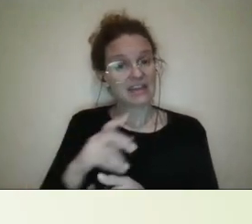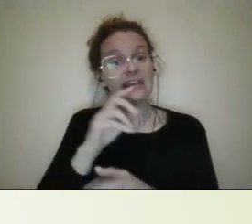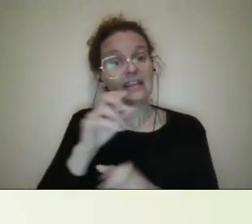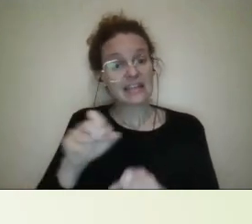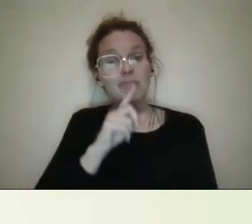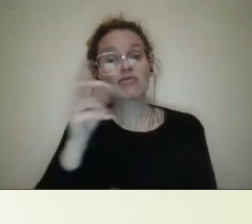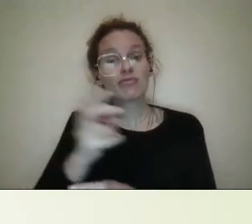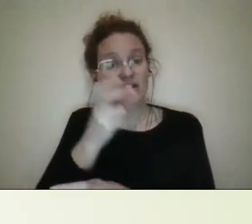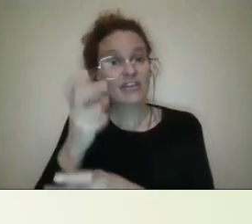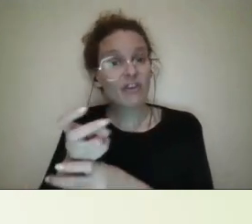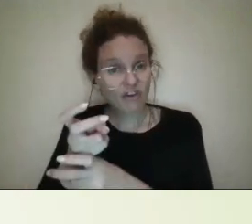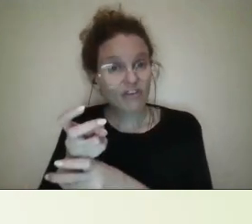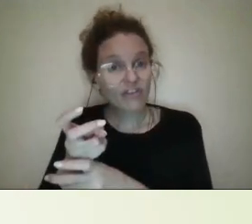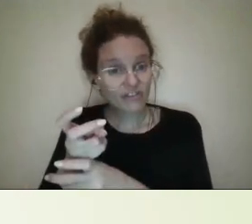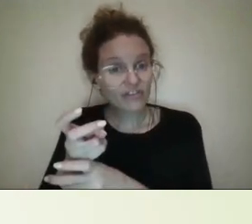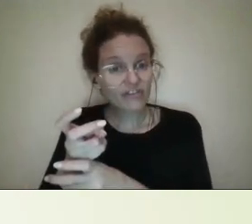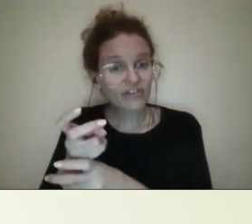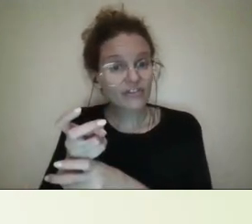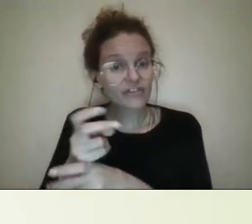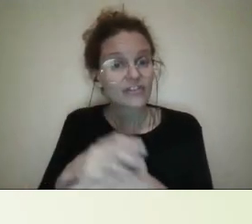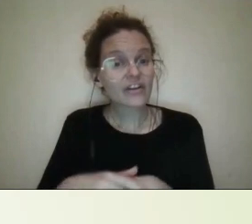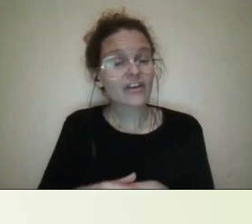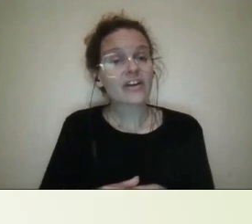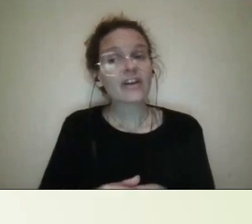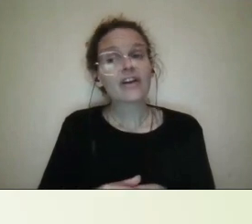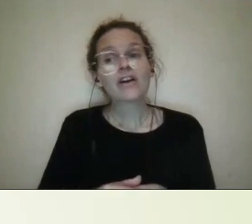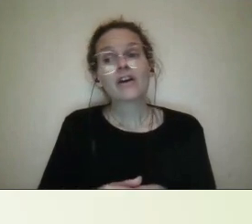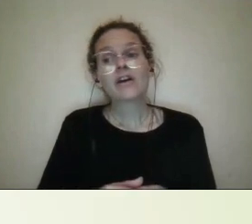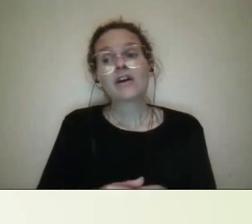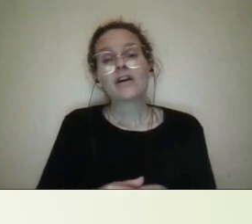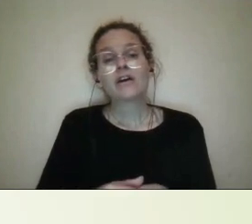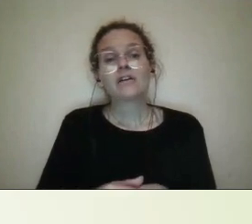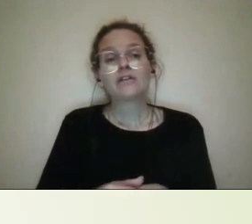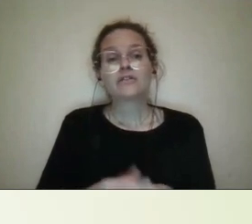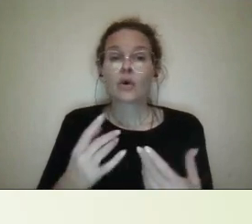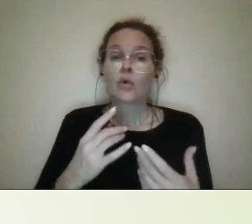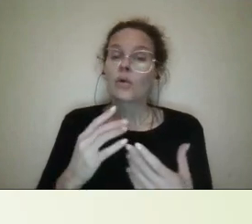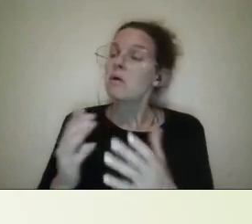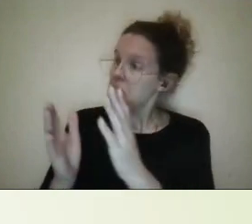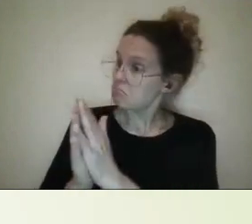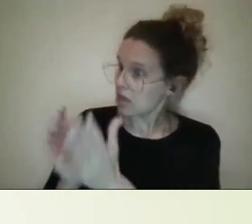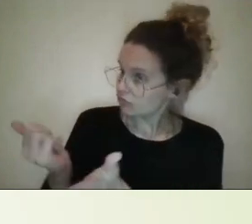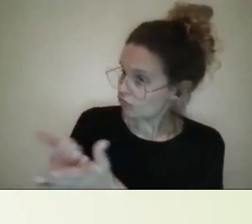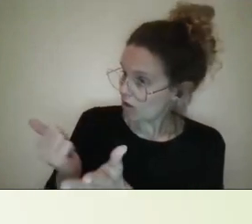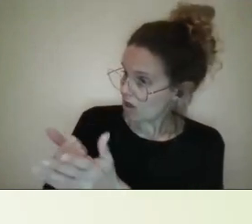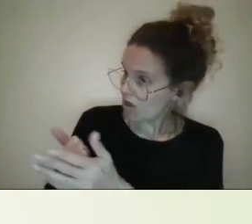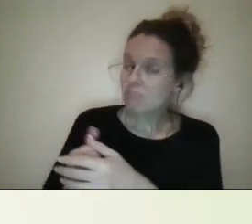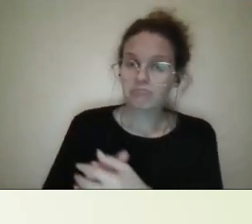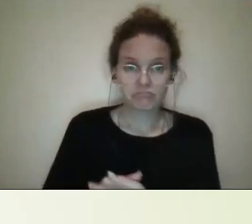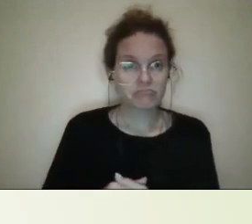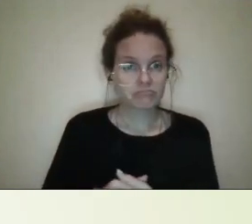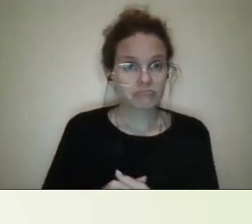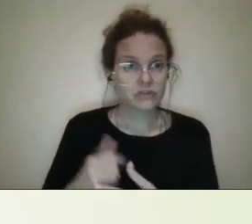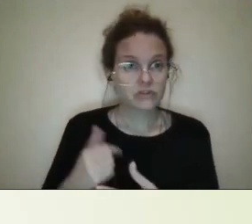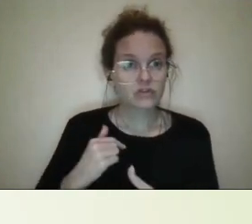We would want to teach our child to ask for help. So we would teach our child to ask for help at